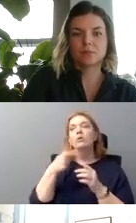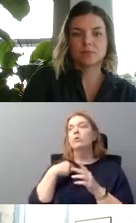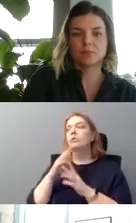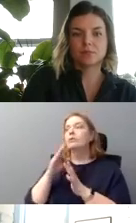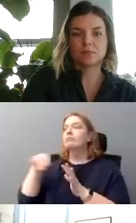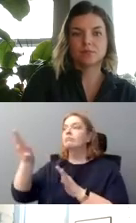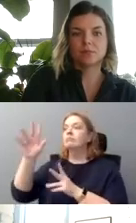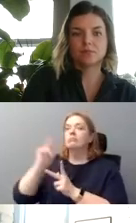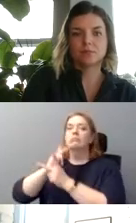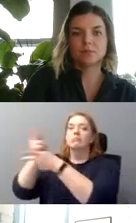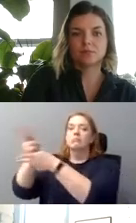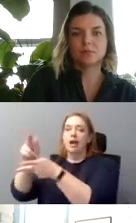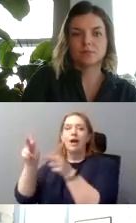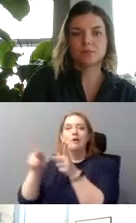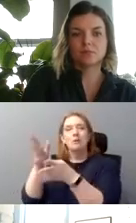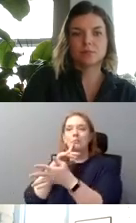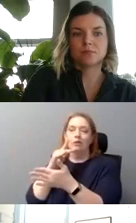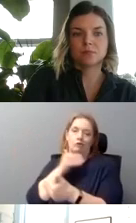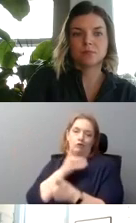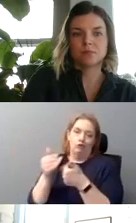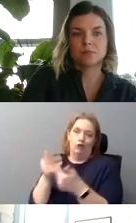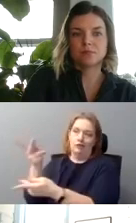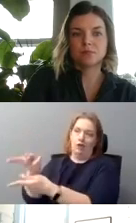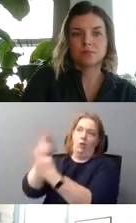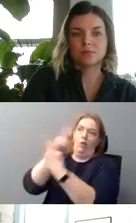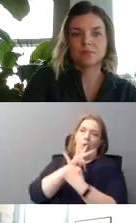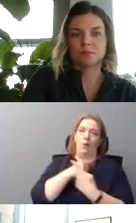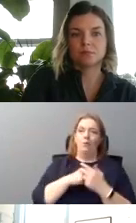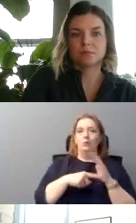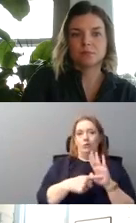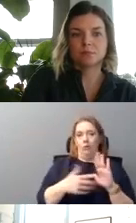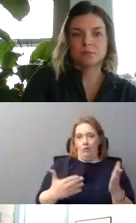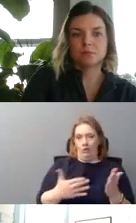people are generous and they give them to us on loan, but we have a lot of his work.